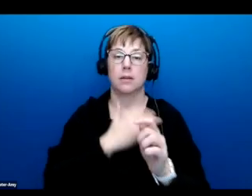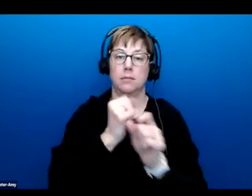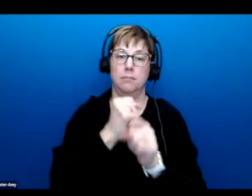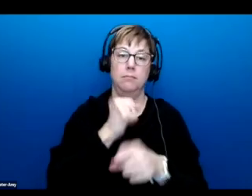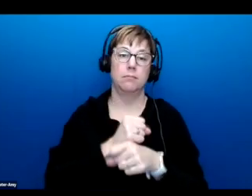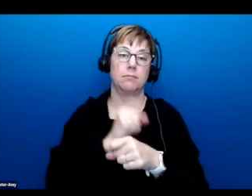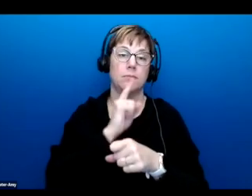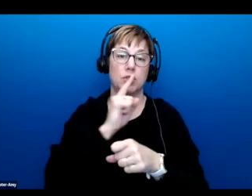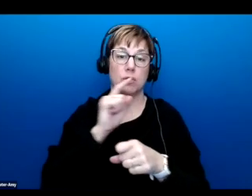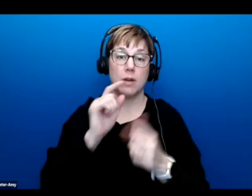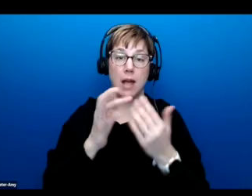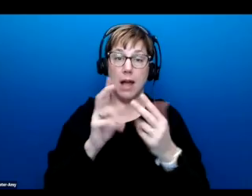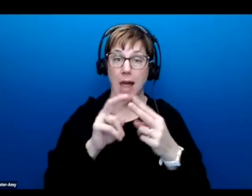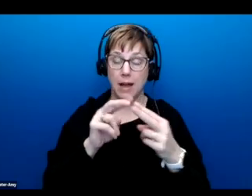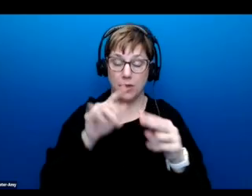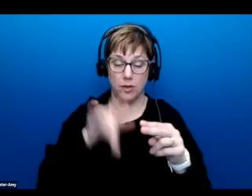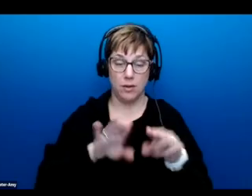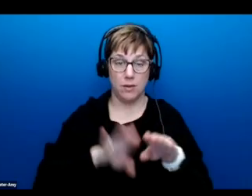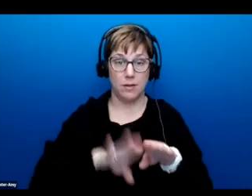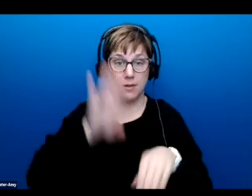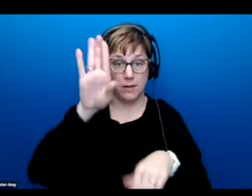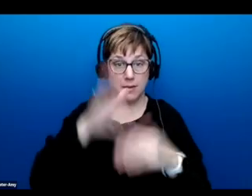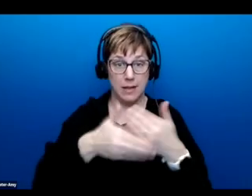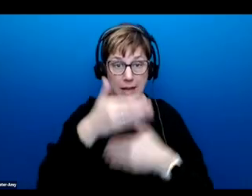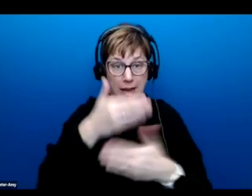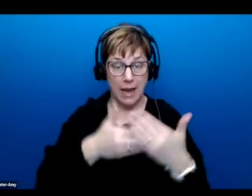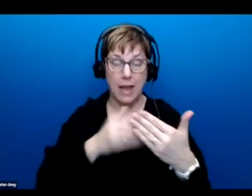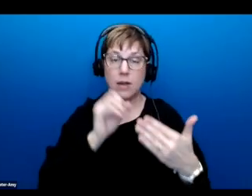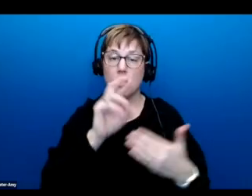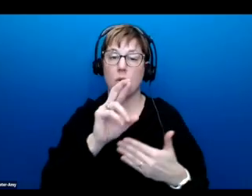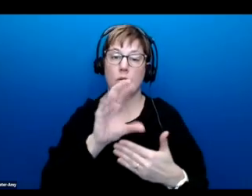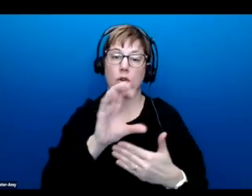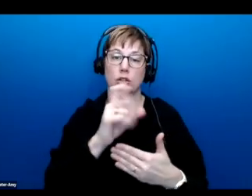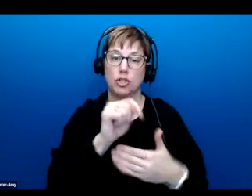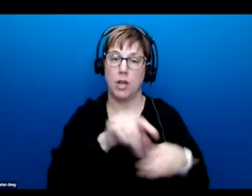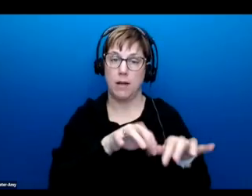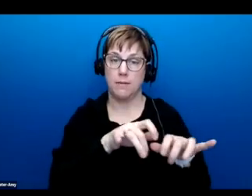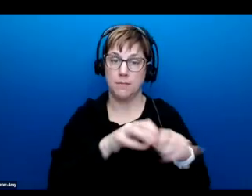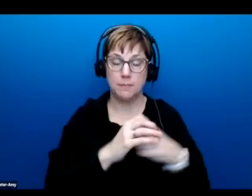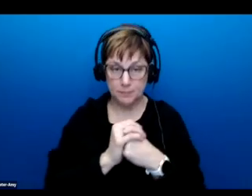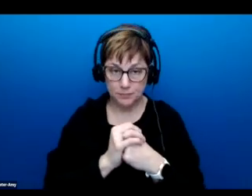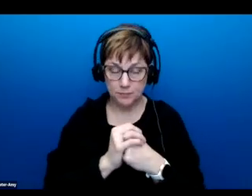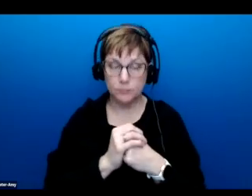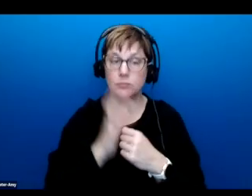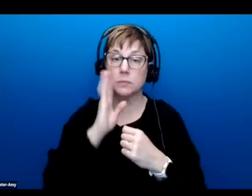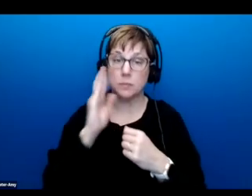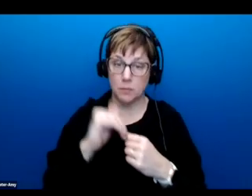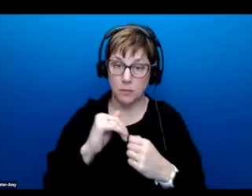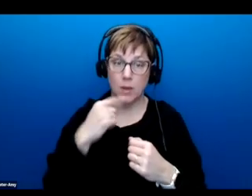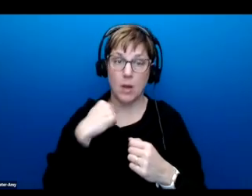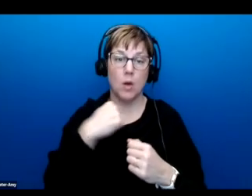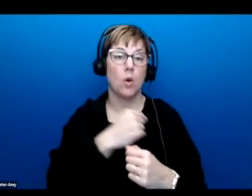raise your hand or to indicate that in the chat. Just for a note, we will intend to share the PowerPoint slides,